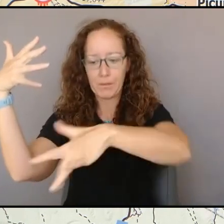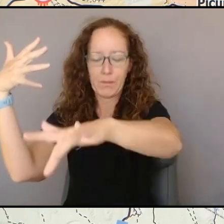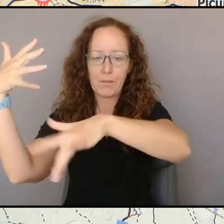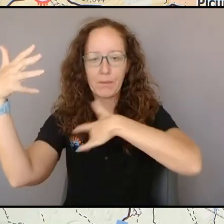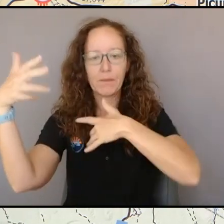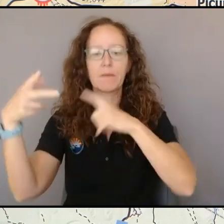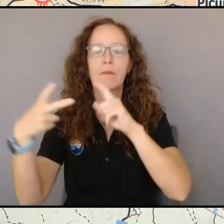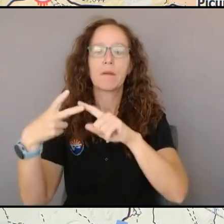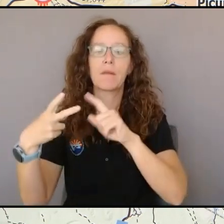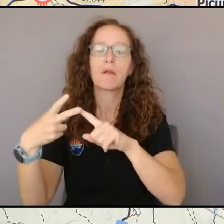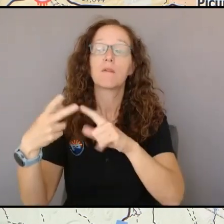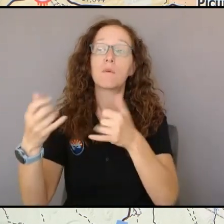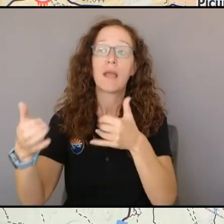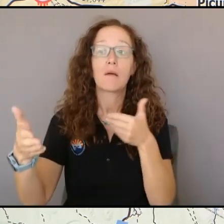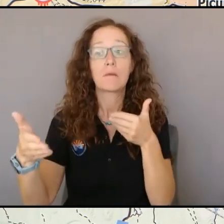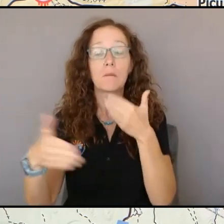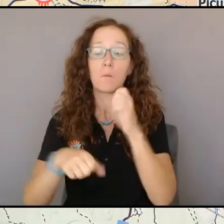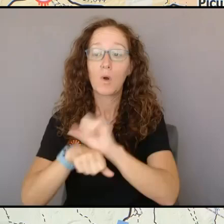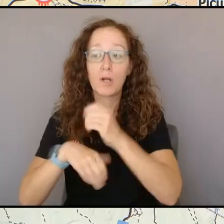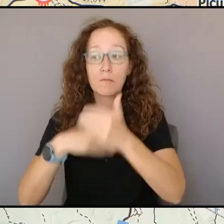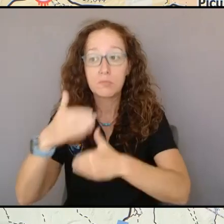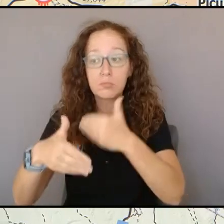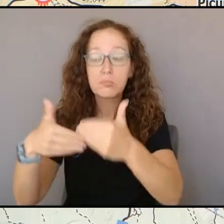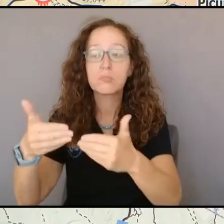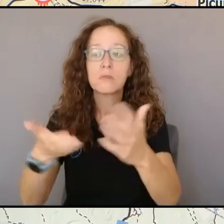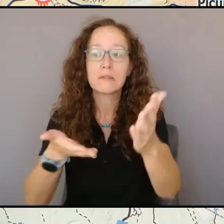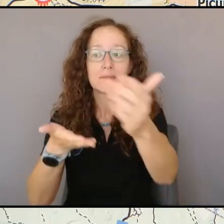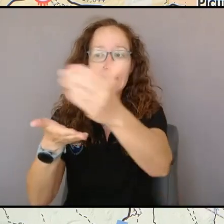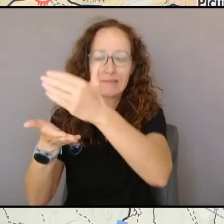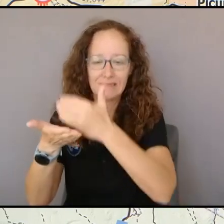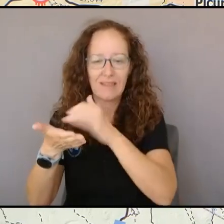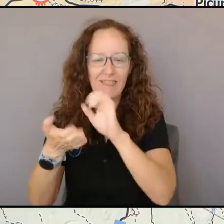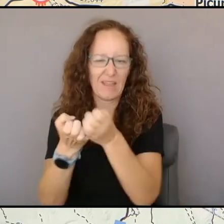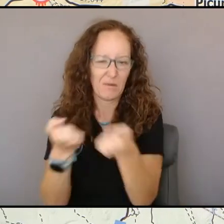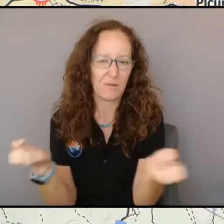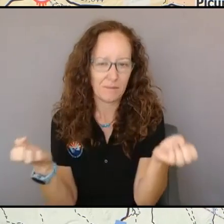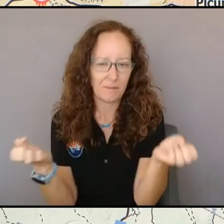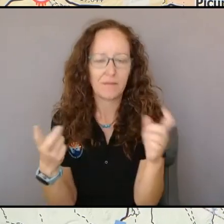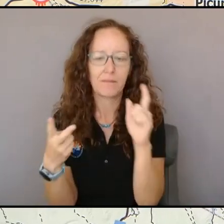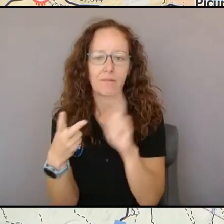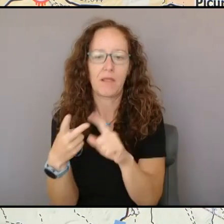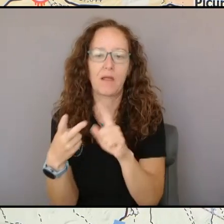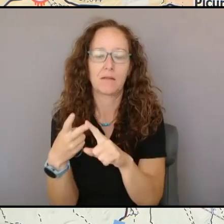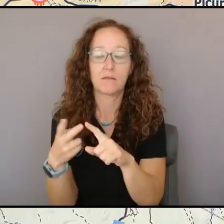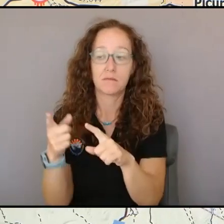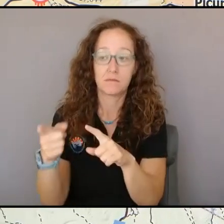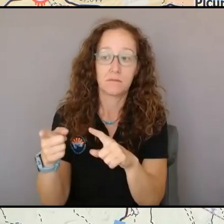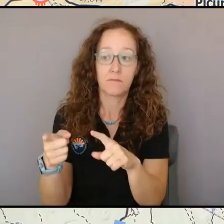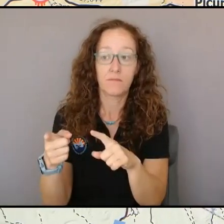a little bit of road work to help patch up any of the damage that may have been caused by those heavy pieces of equipment